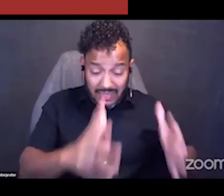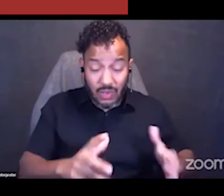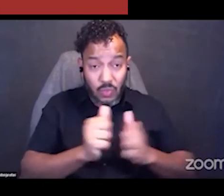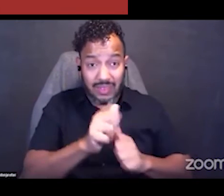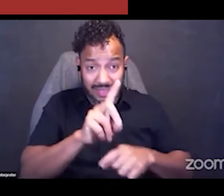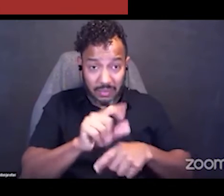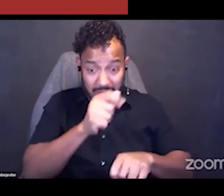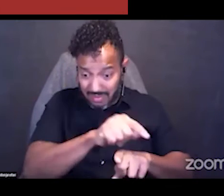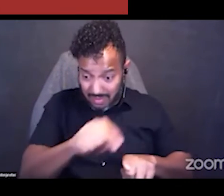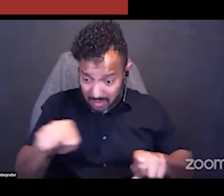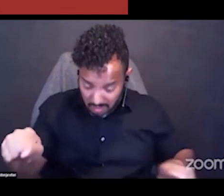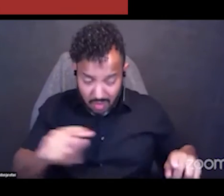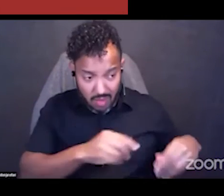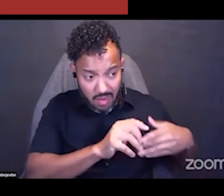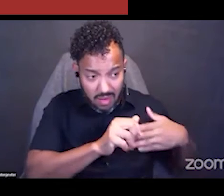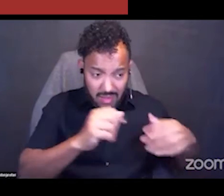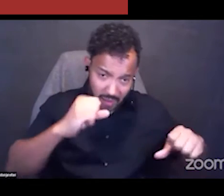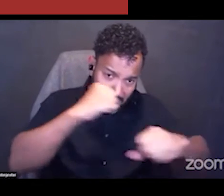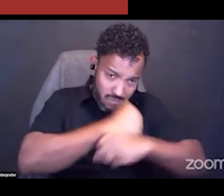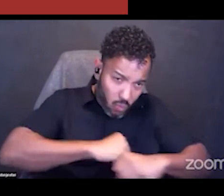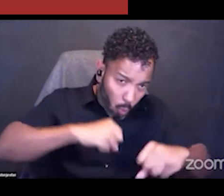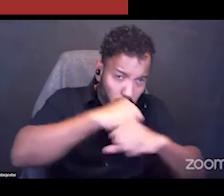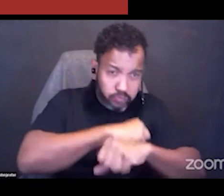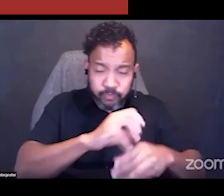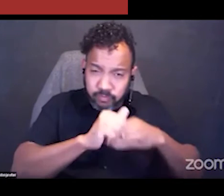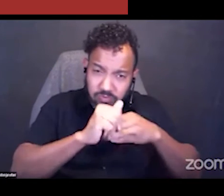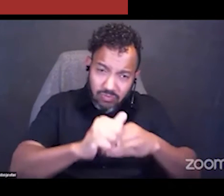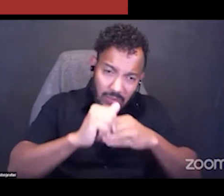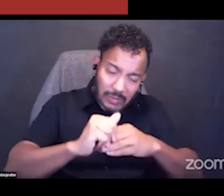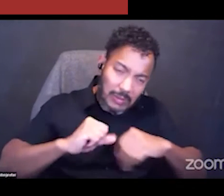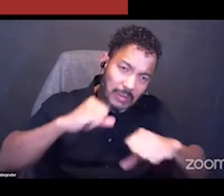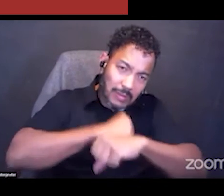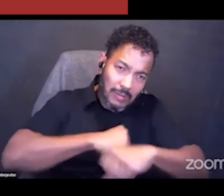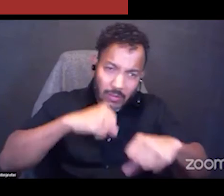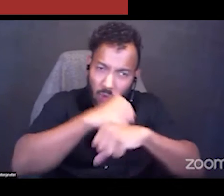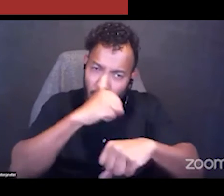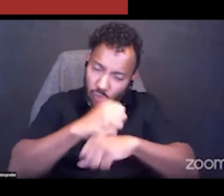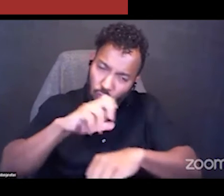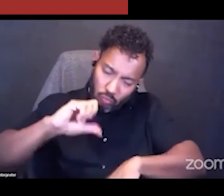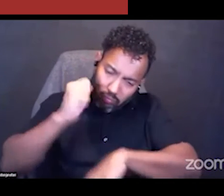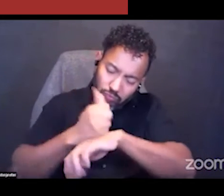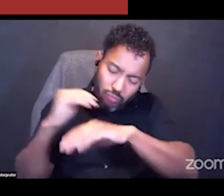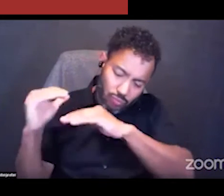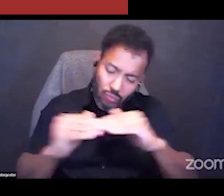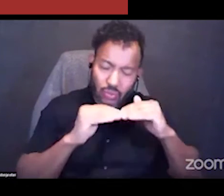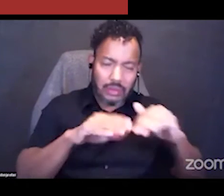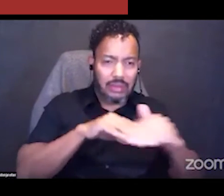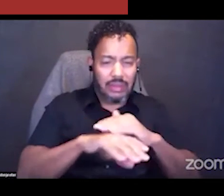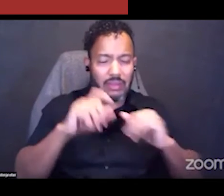would be fighting just as hard as he and all those along with him had to fight 30 years